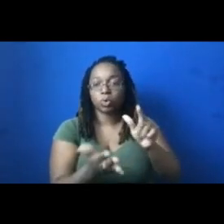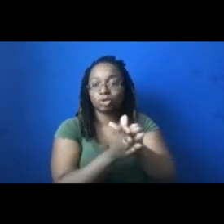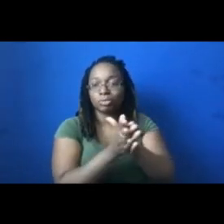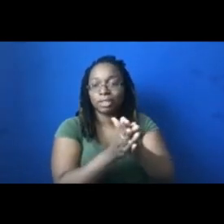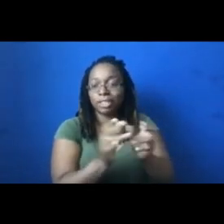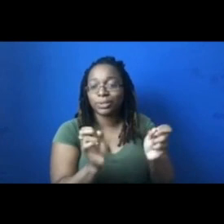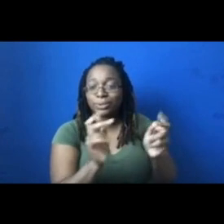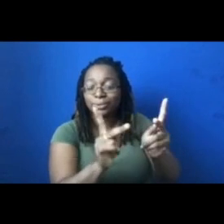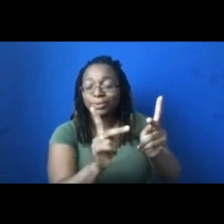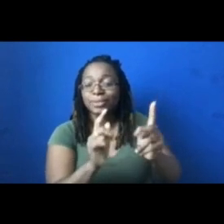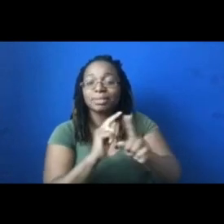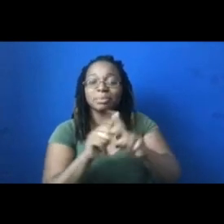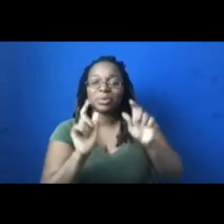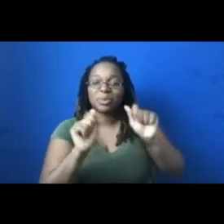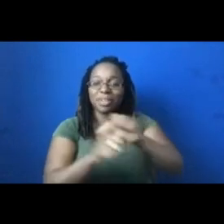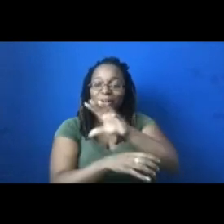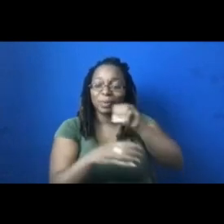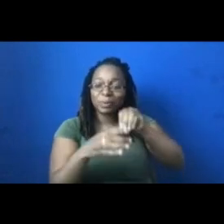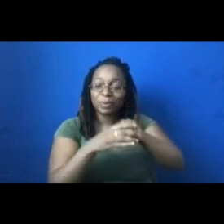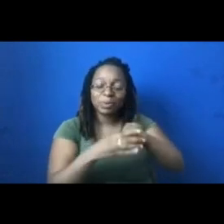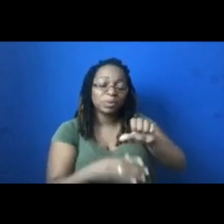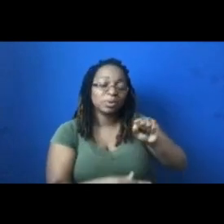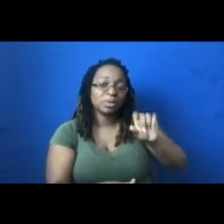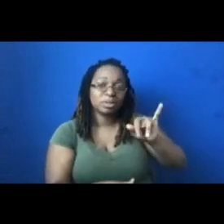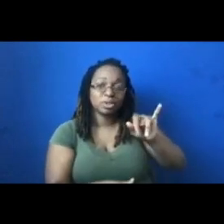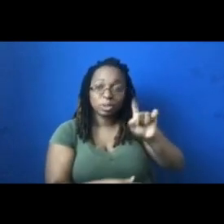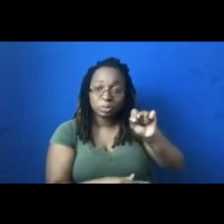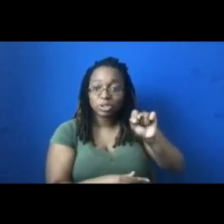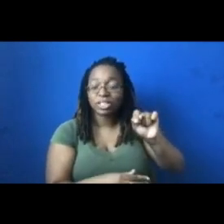include them as subject matter experts. Or you might reach out